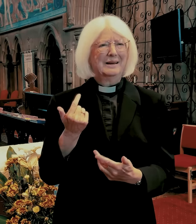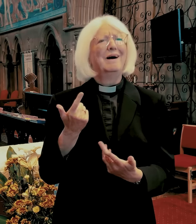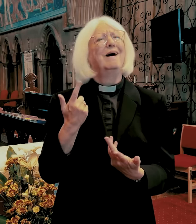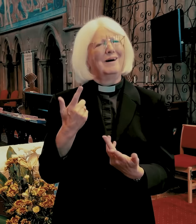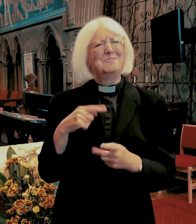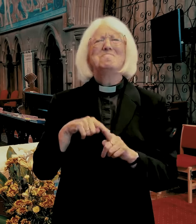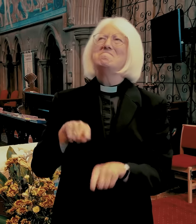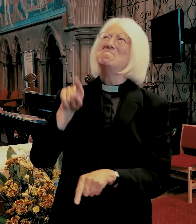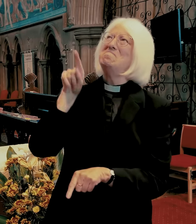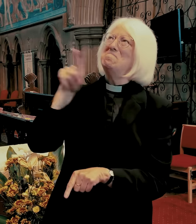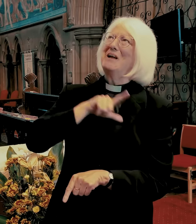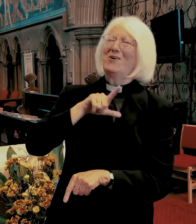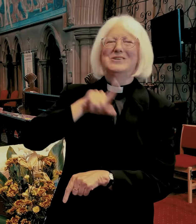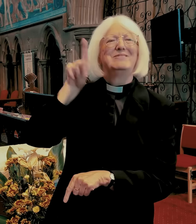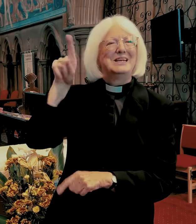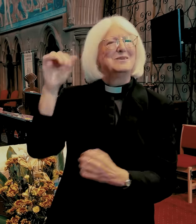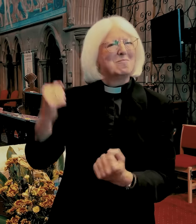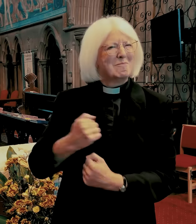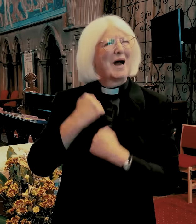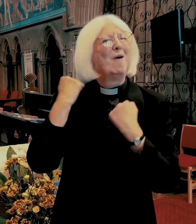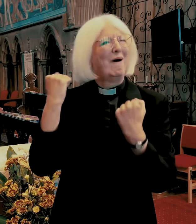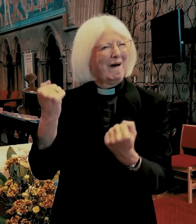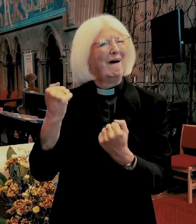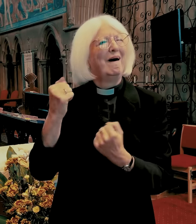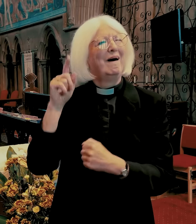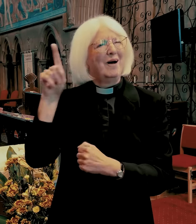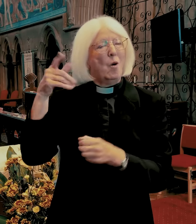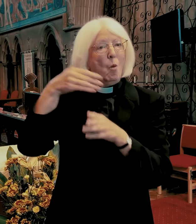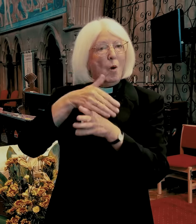according to his power that is at work within us,